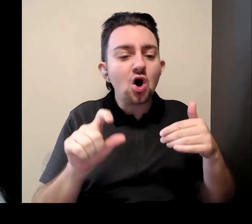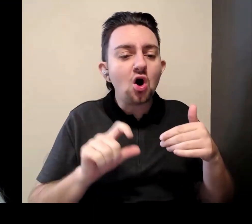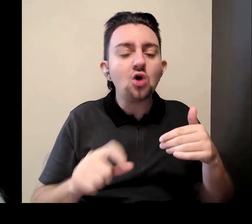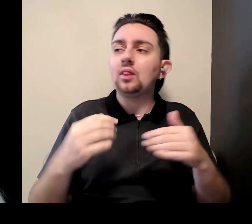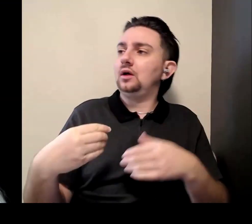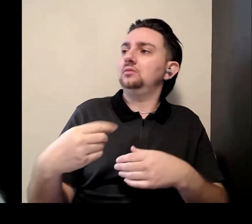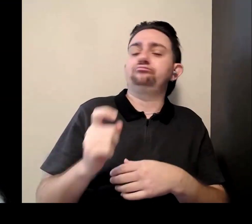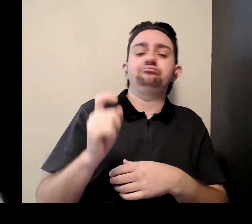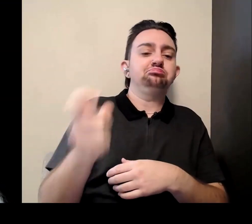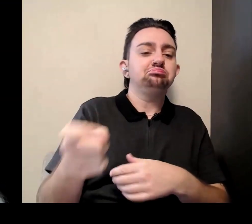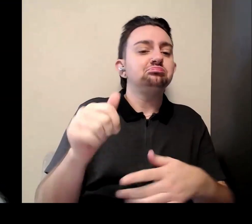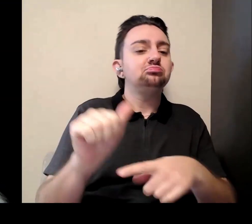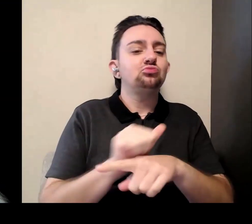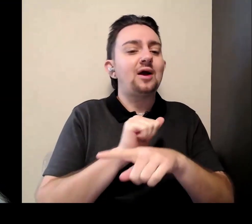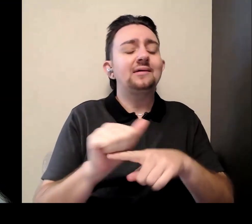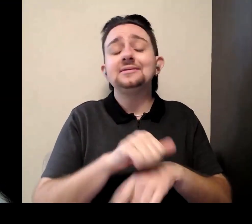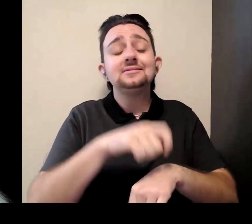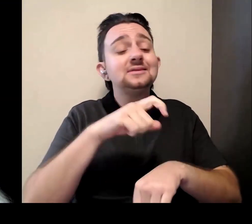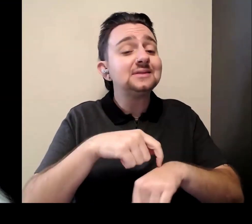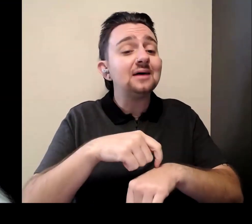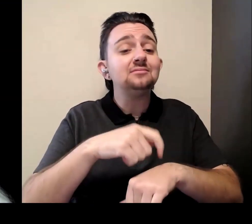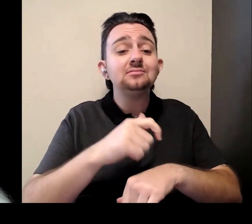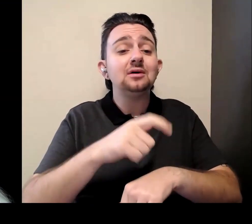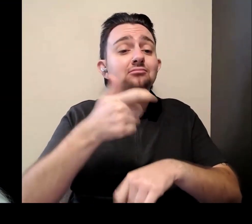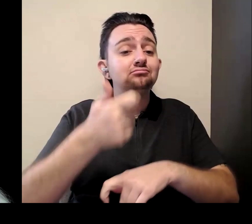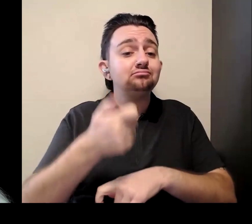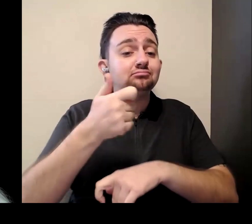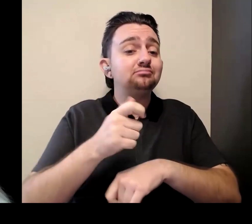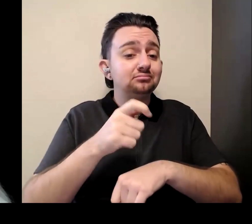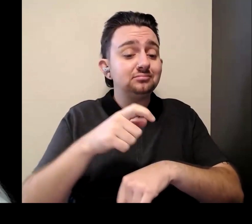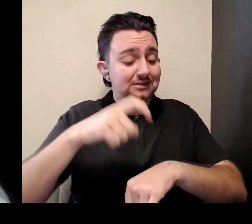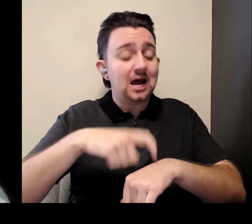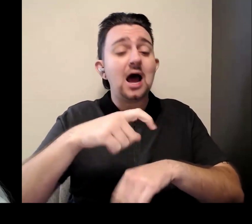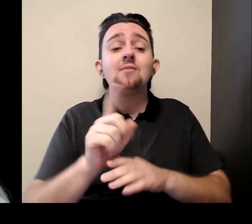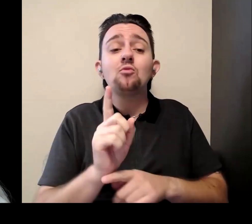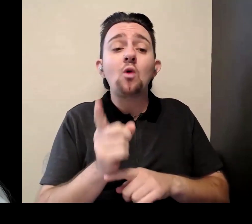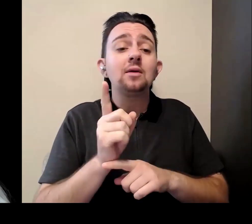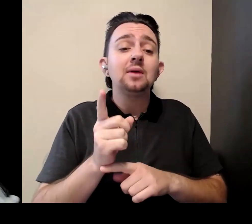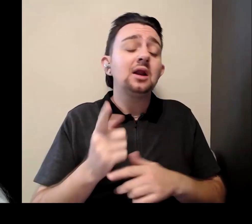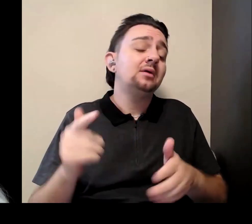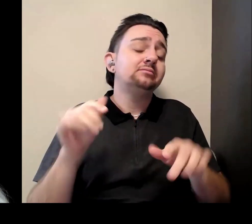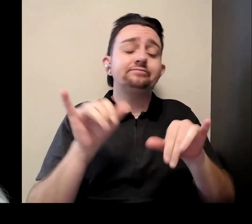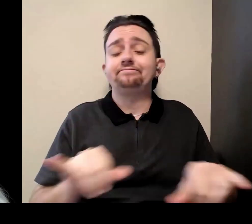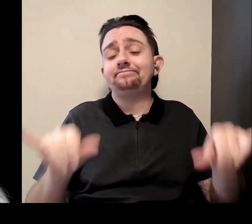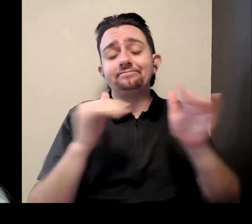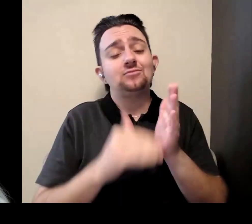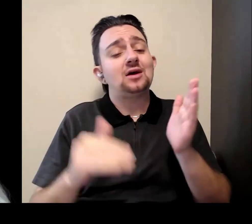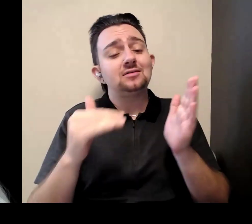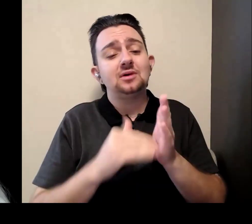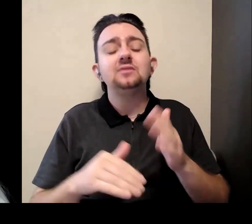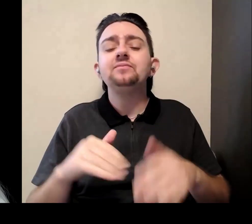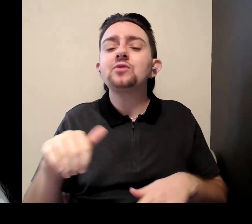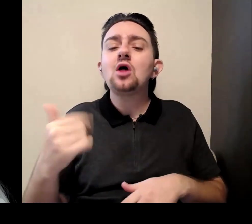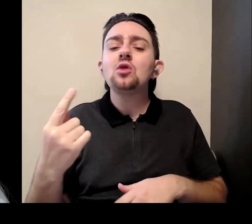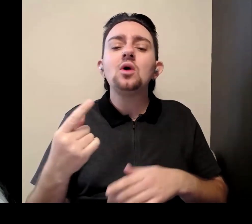And then they just do that quick activity each day. Great Leaps is a program that is really out there in the regular ed world.